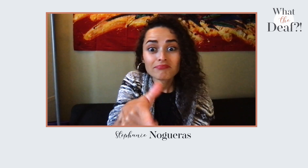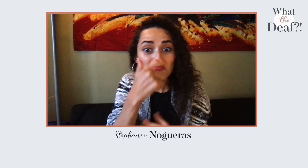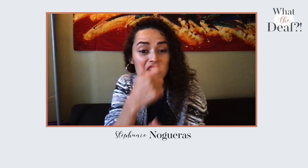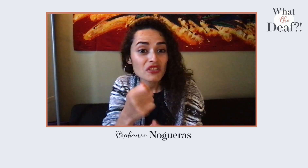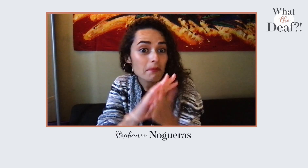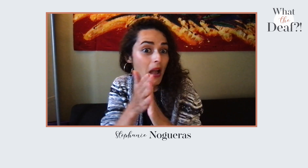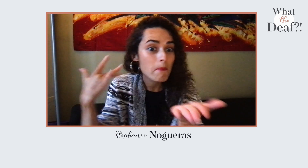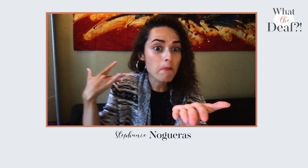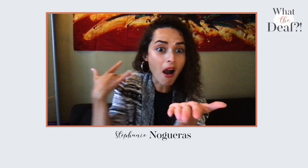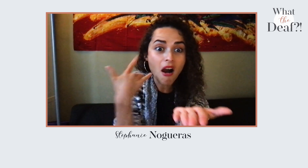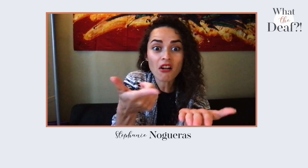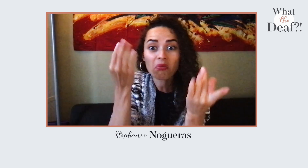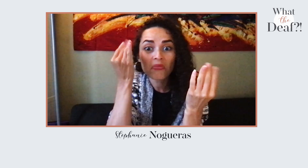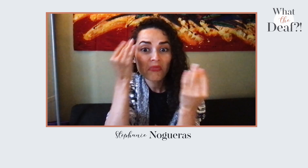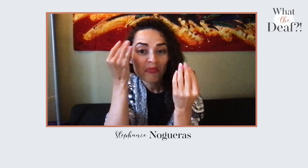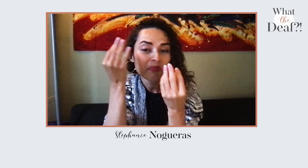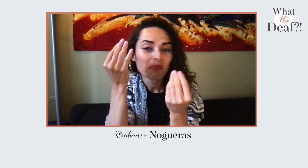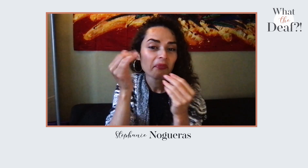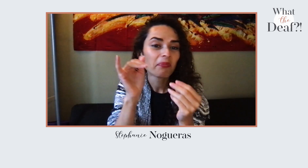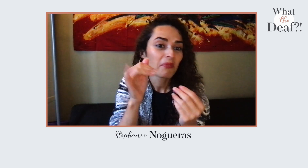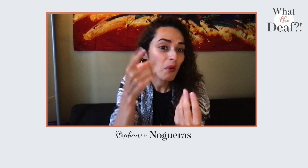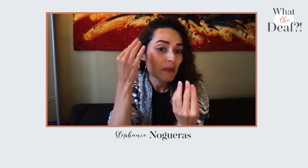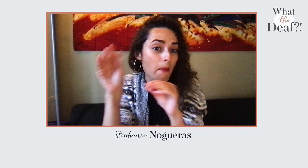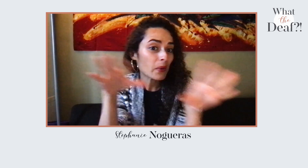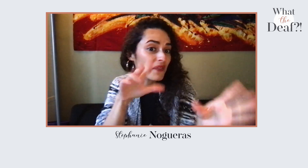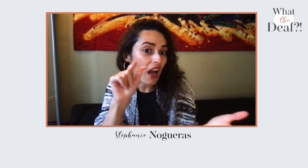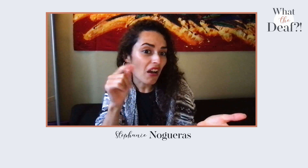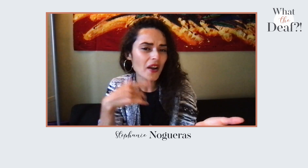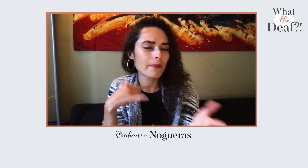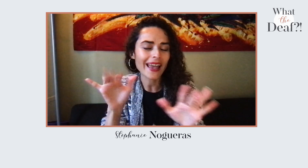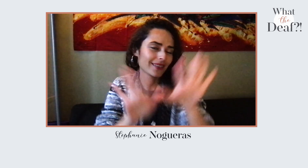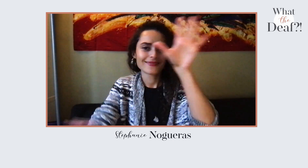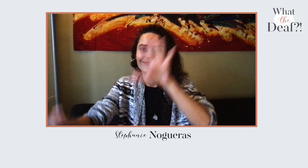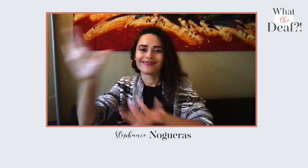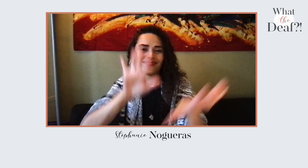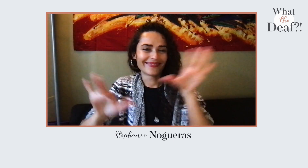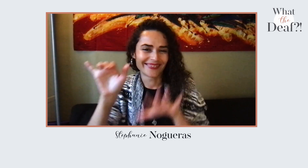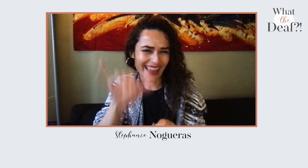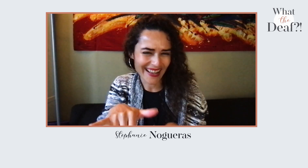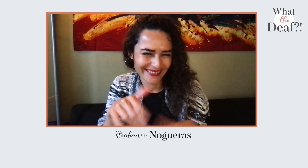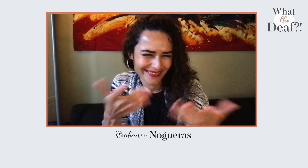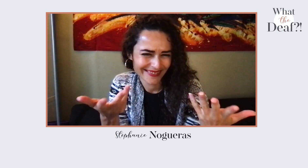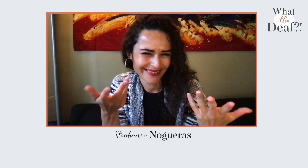asking if you're interested in modeling, or, you know, asking you if you're interested in moving to Los Angeles.